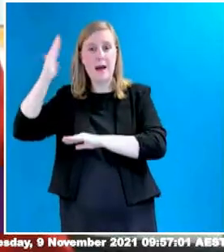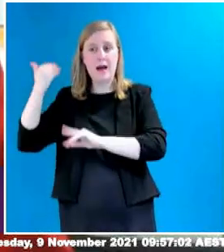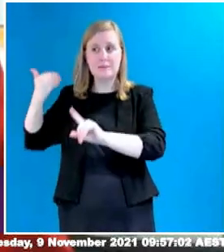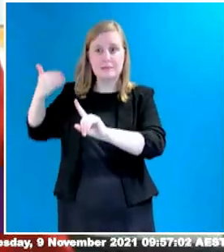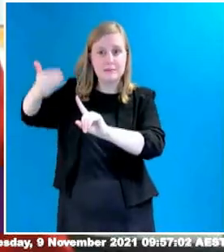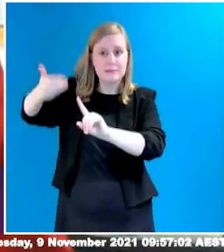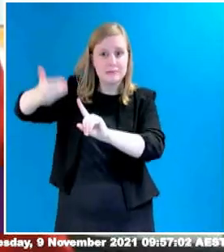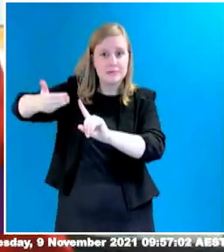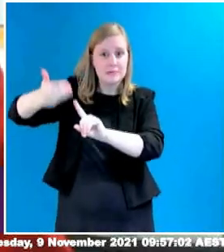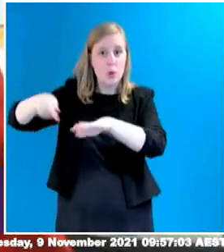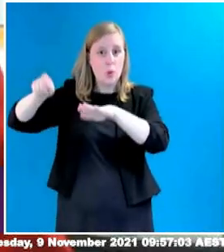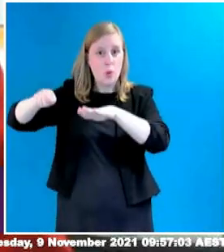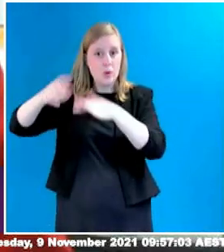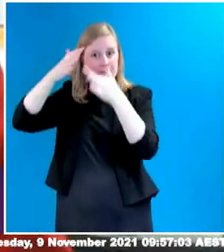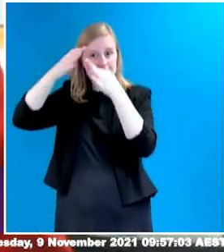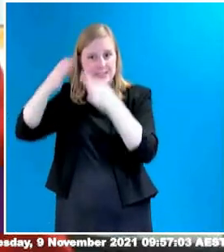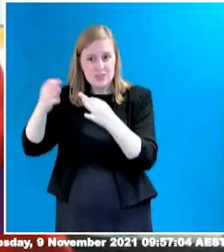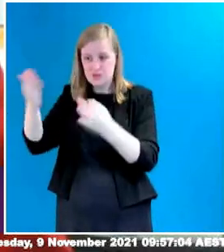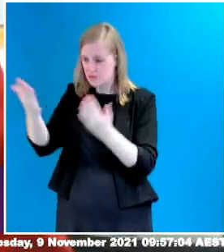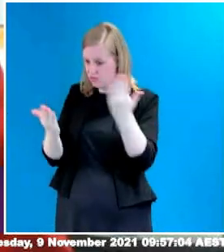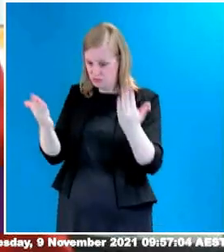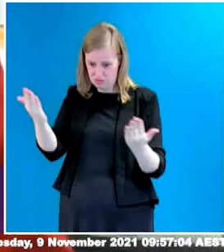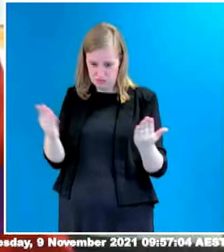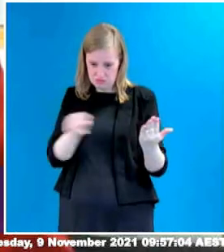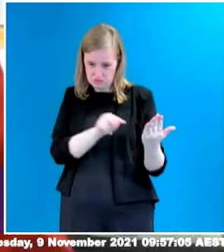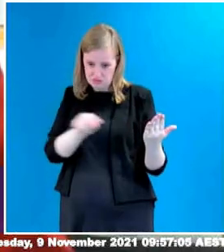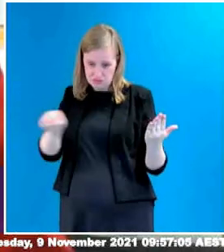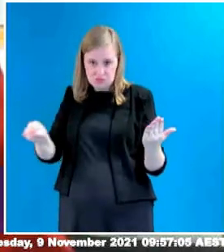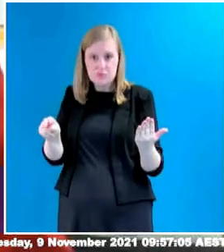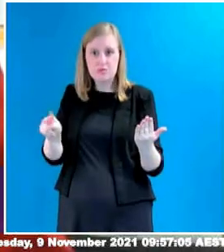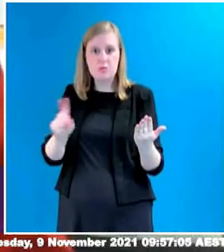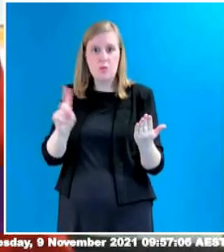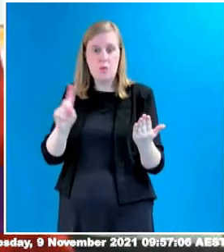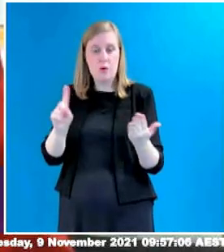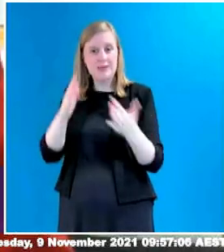give substance to how that is implemented in practice.